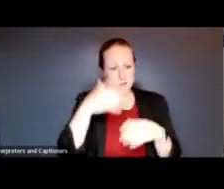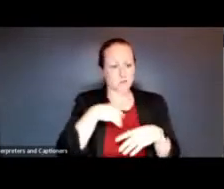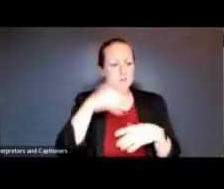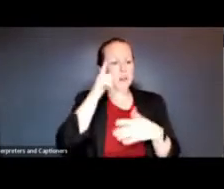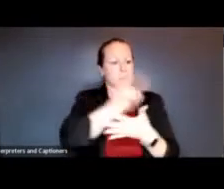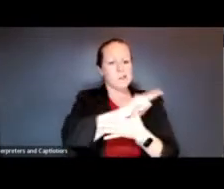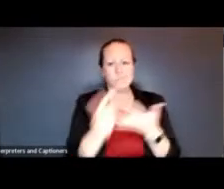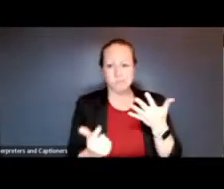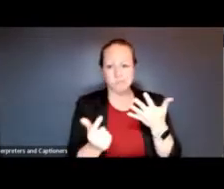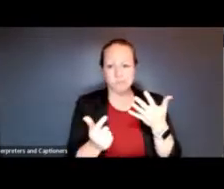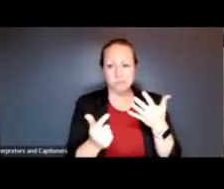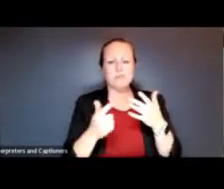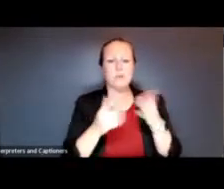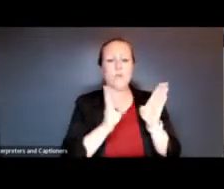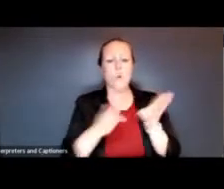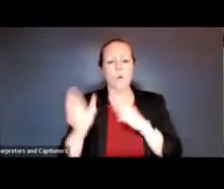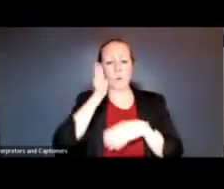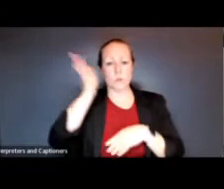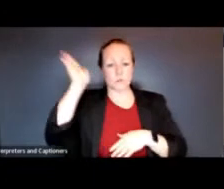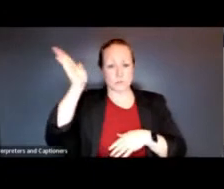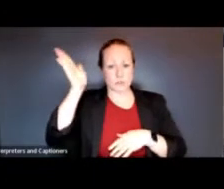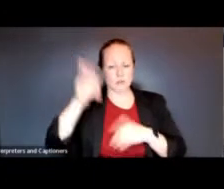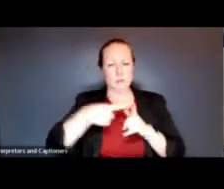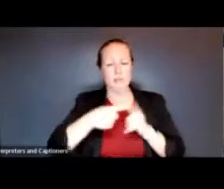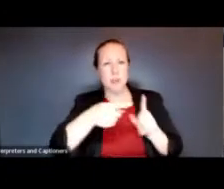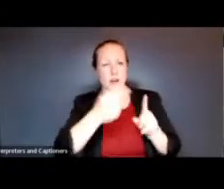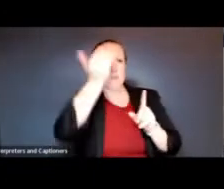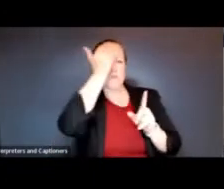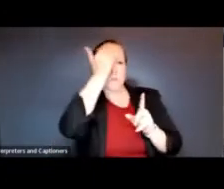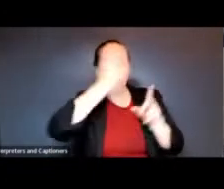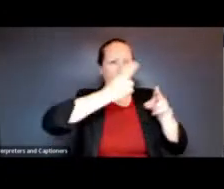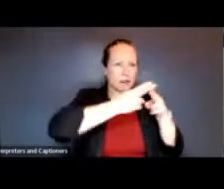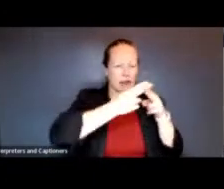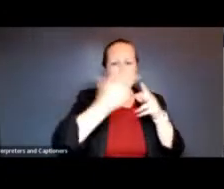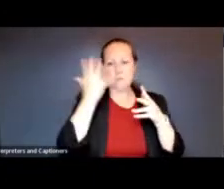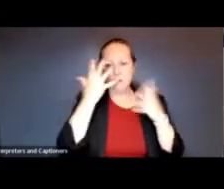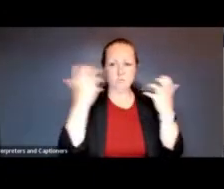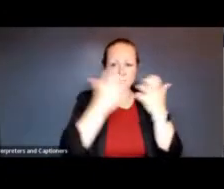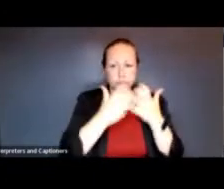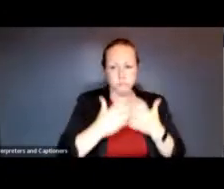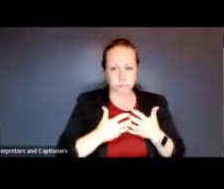presenting. That way you have some familiarity with who will be presenting after me it will